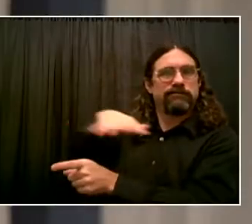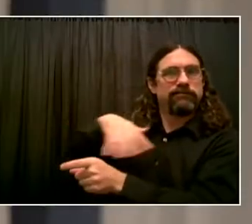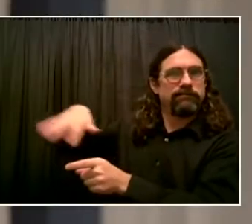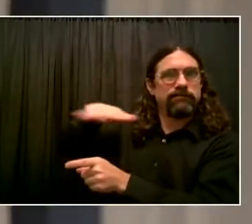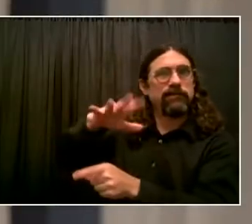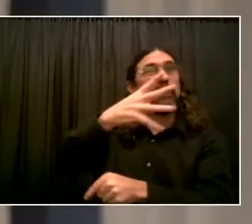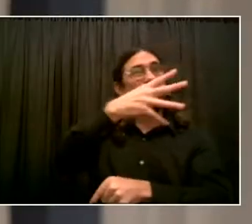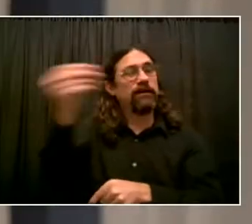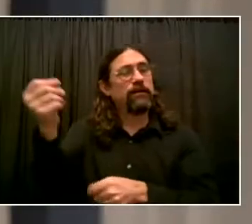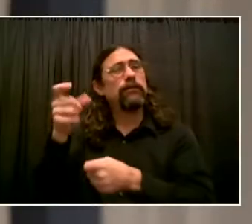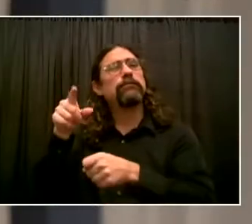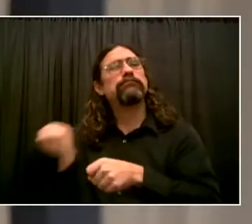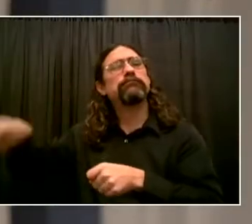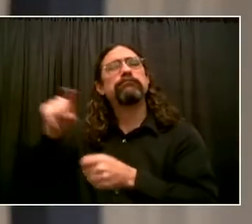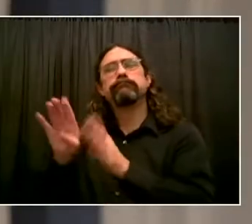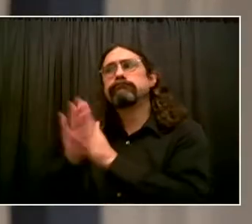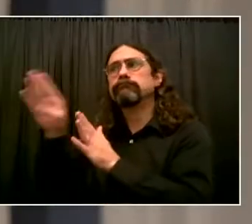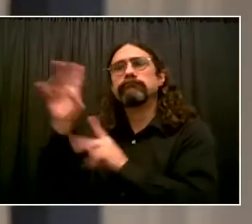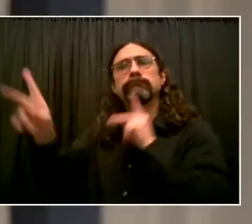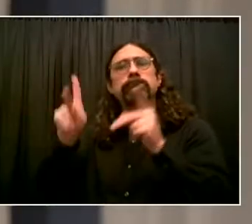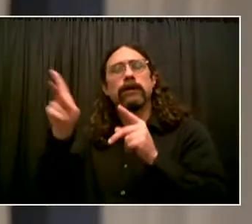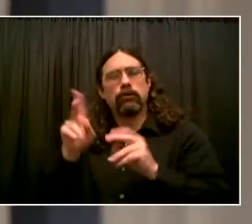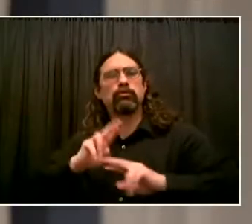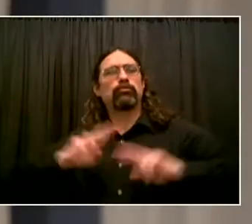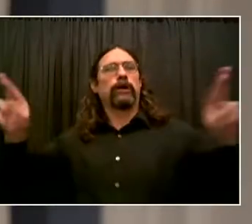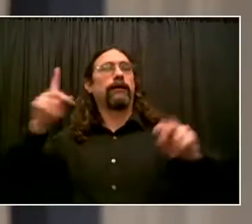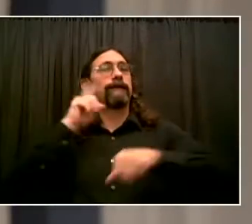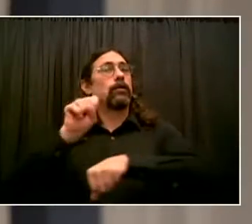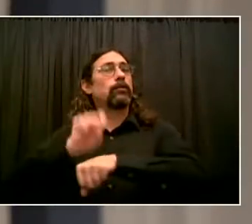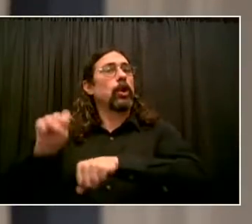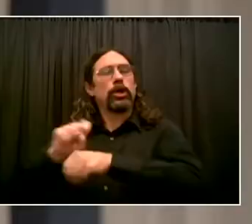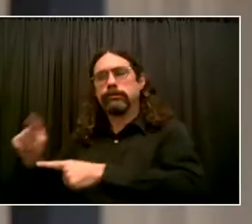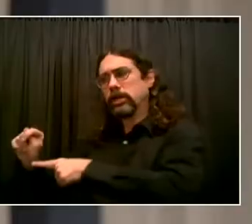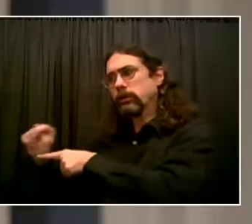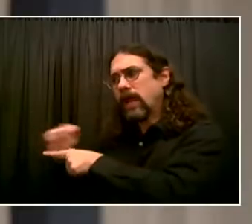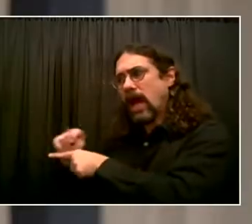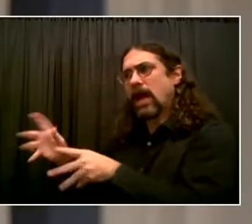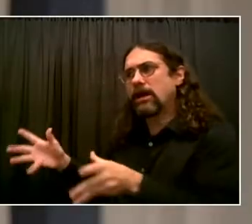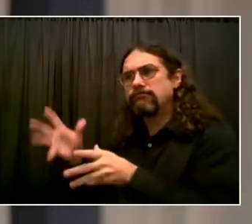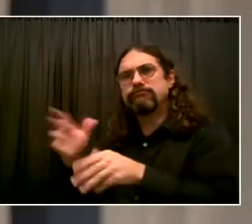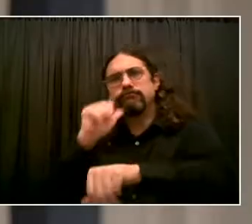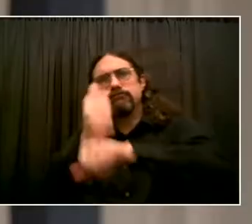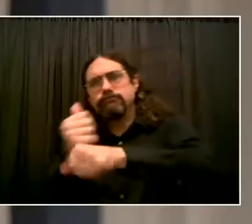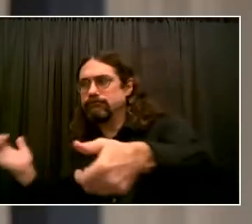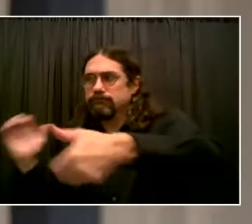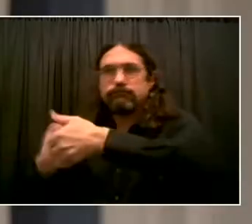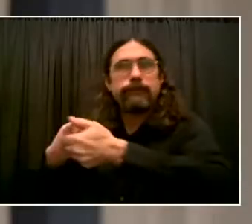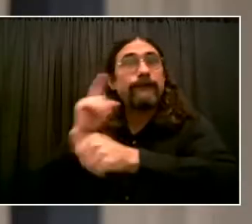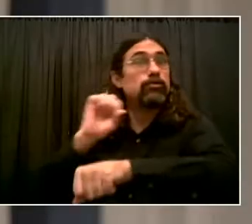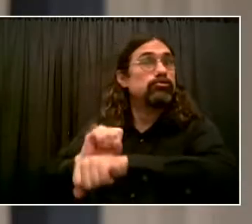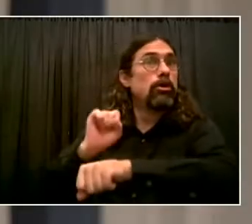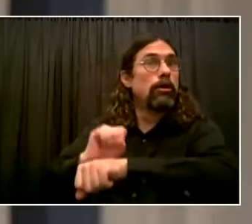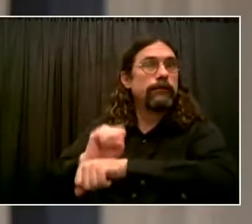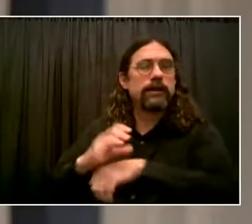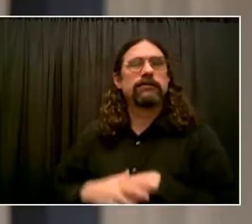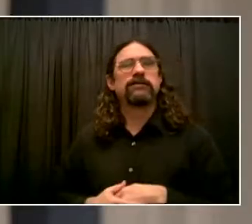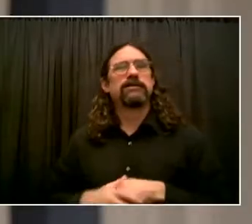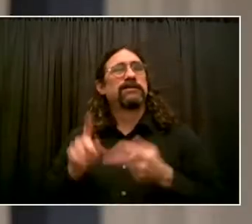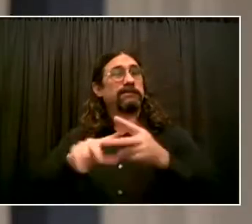COMMUNITY THROUGH WORK FORCE DEVELOPMENT